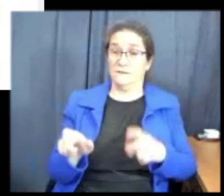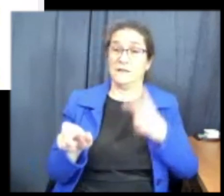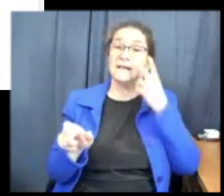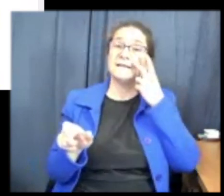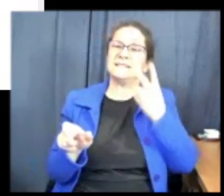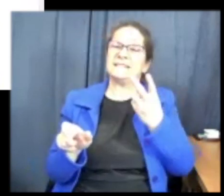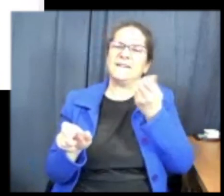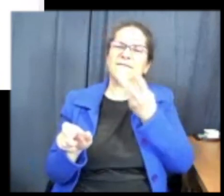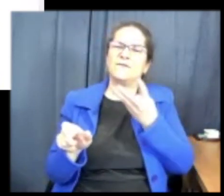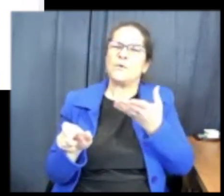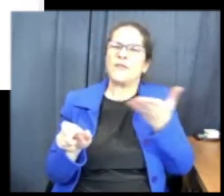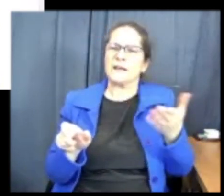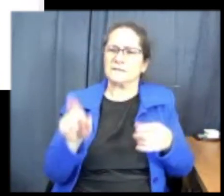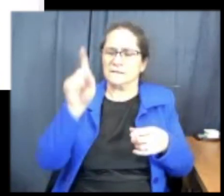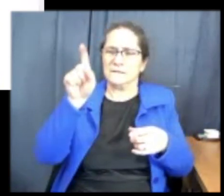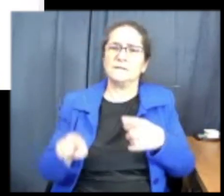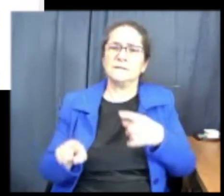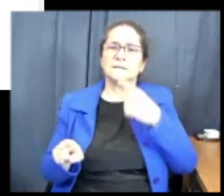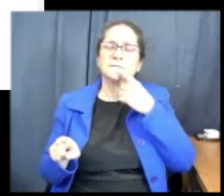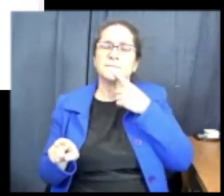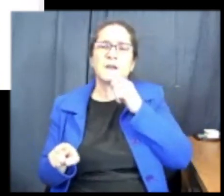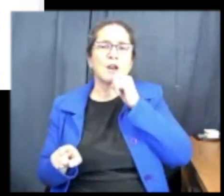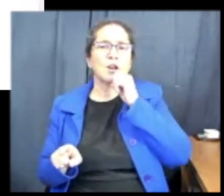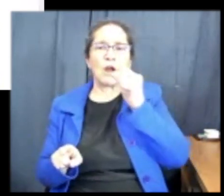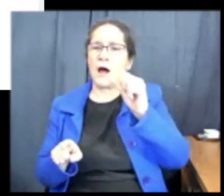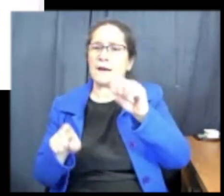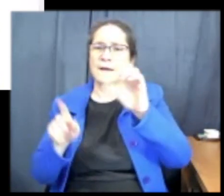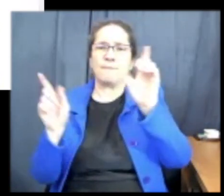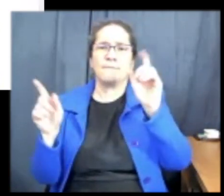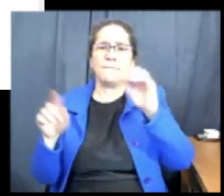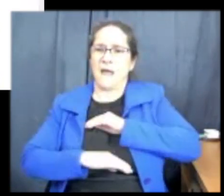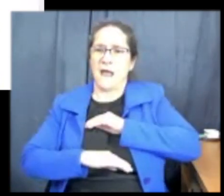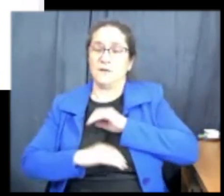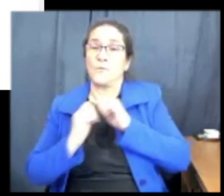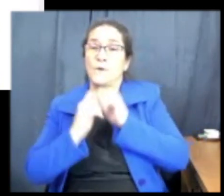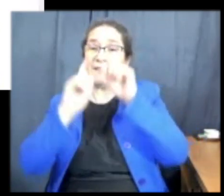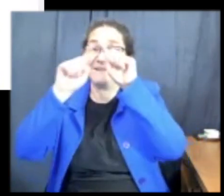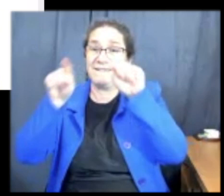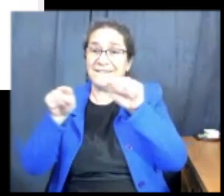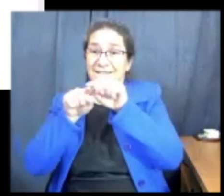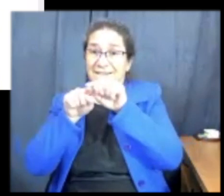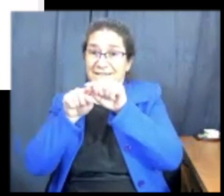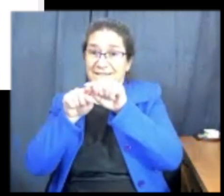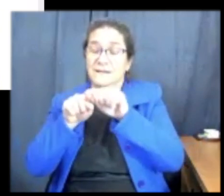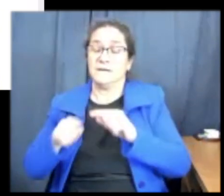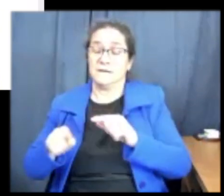You see not met with a little caution triangle and you also see your met and is what